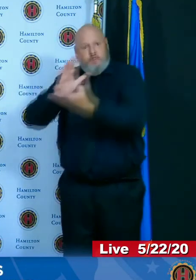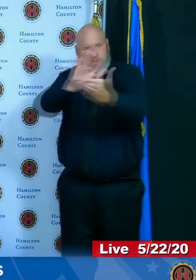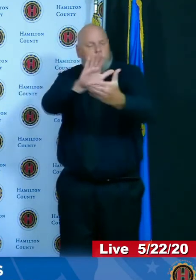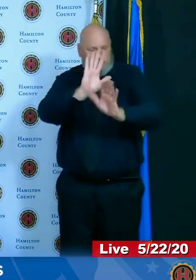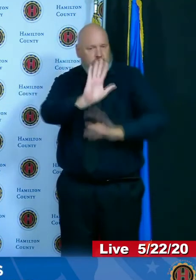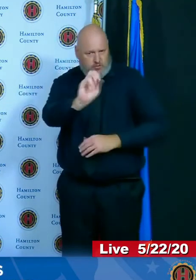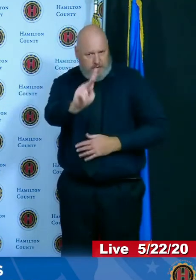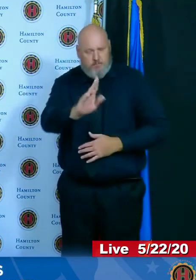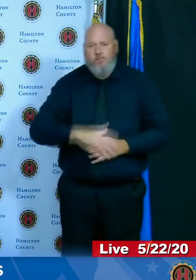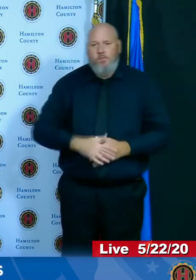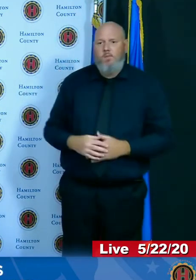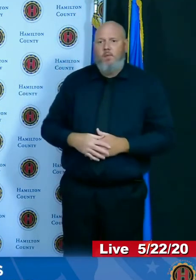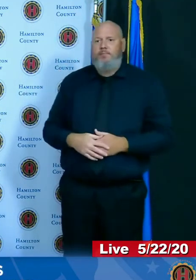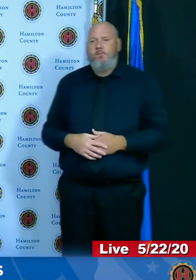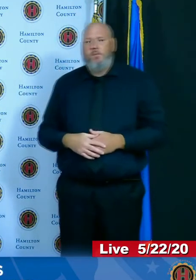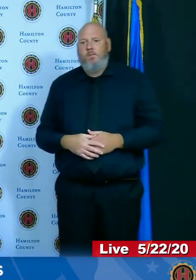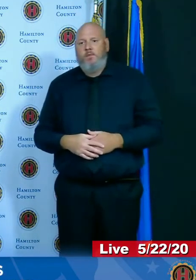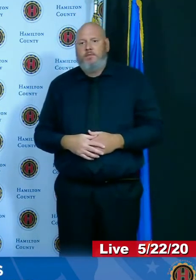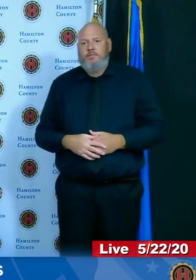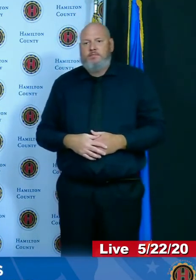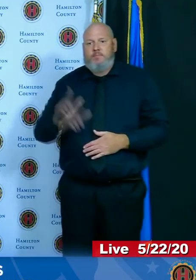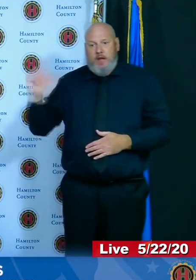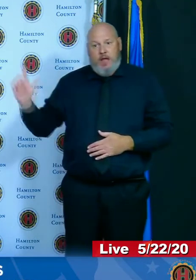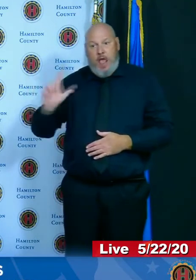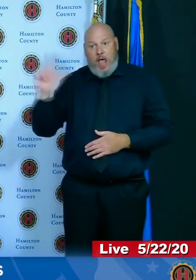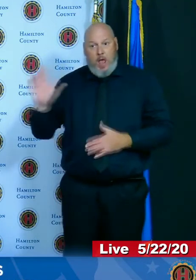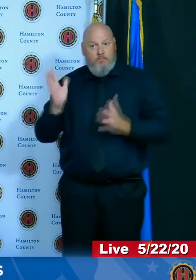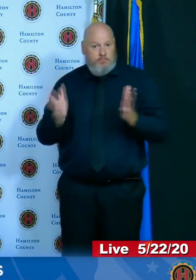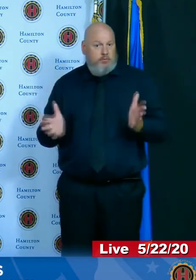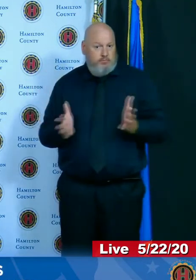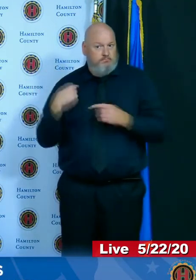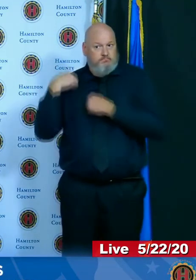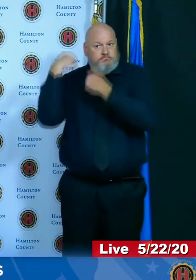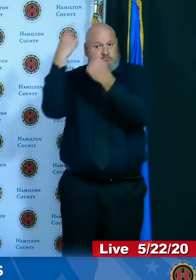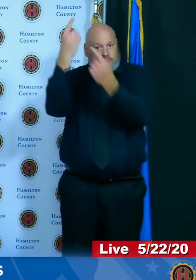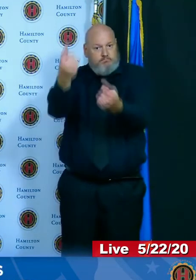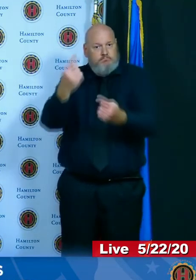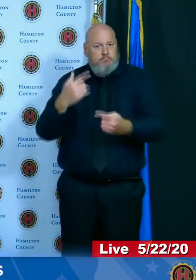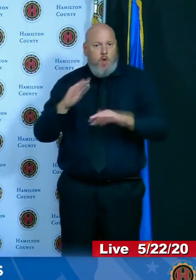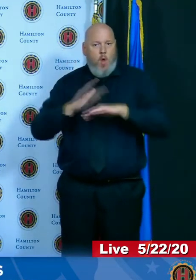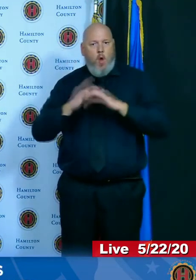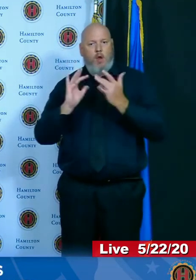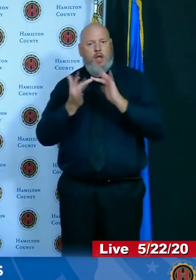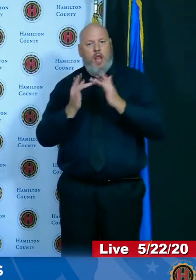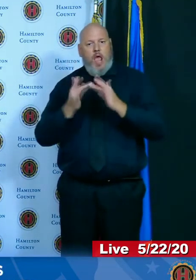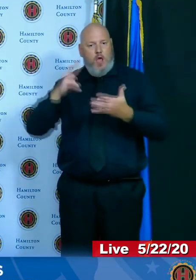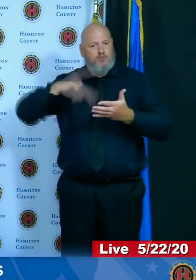basis you can still call email or chat seven days a week for help with job